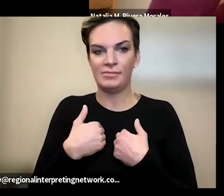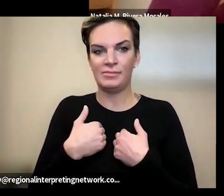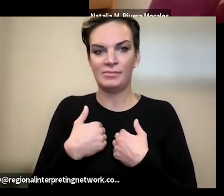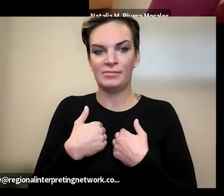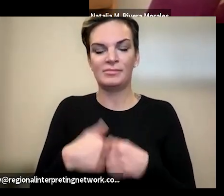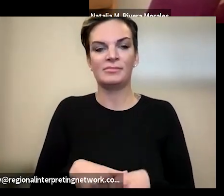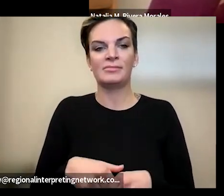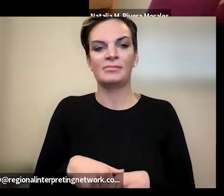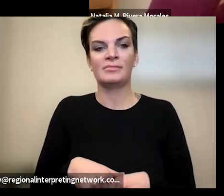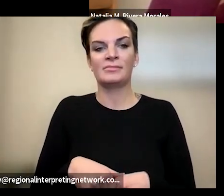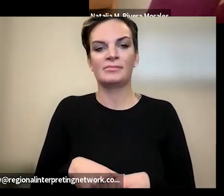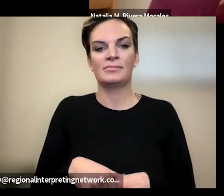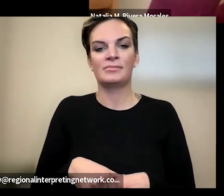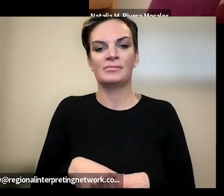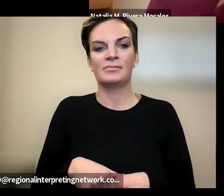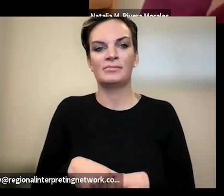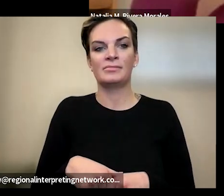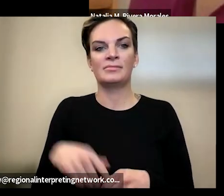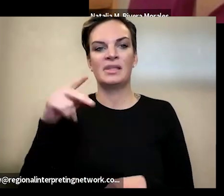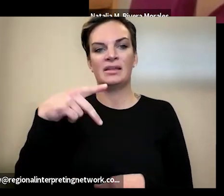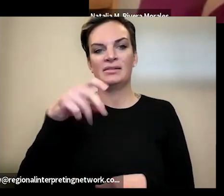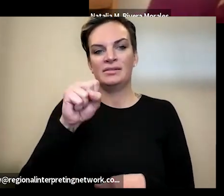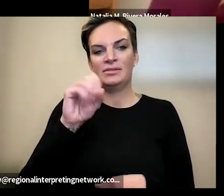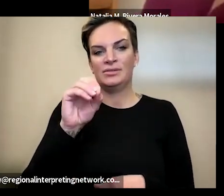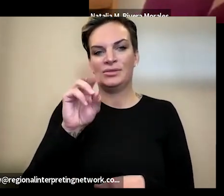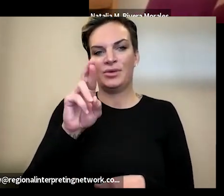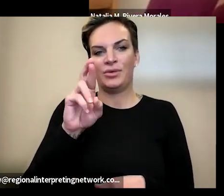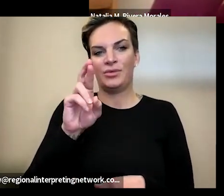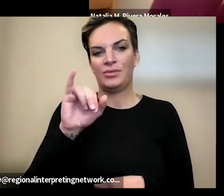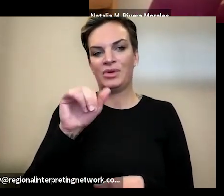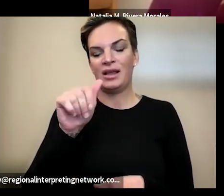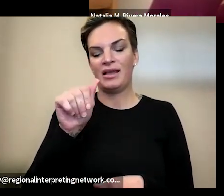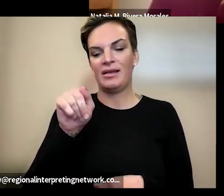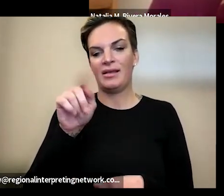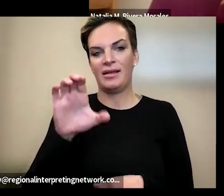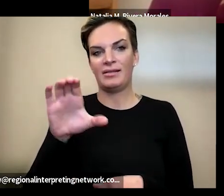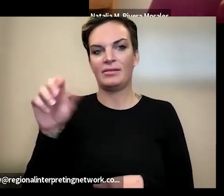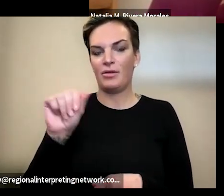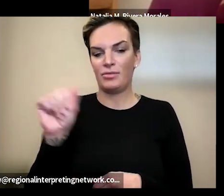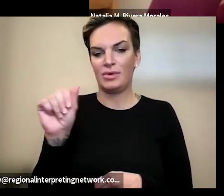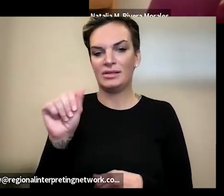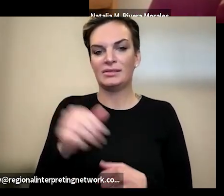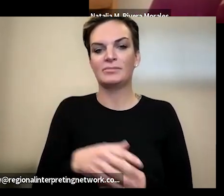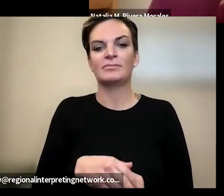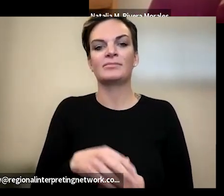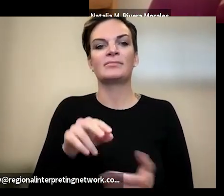a two in one. Yeah, not exciting. So, it means you you have, you have, sorry, you have psoriasis, and